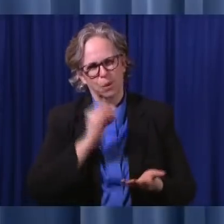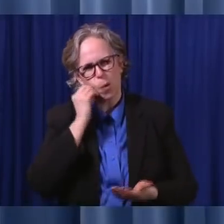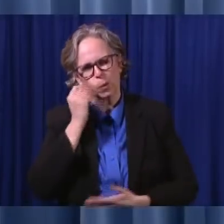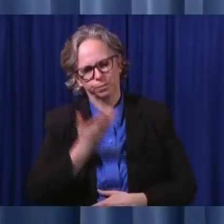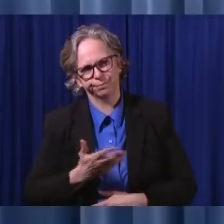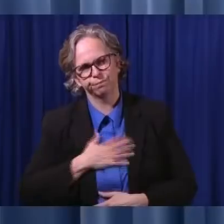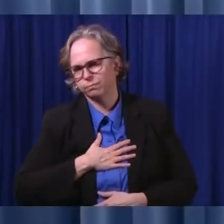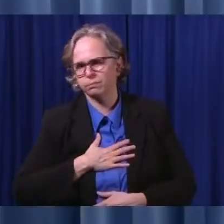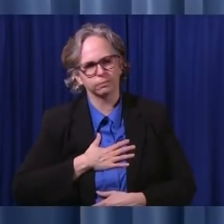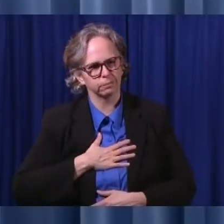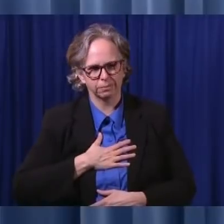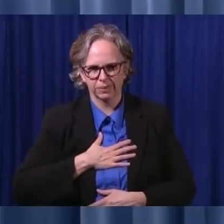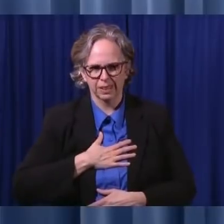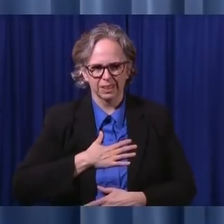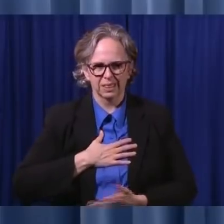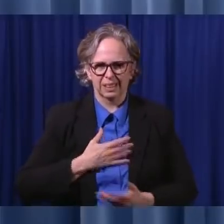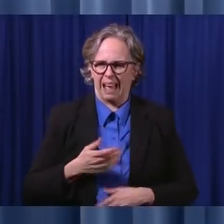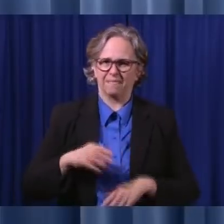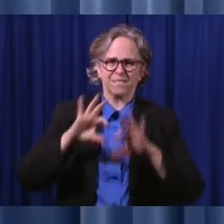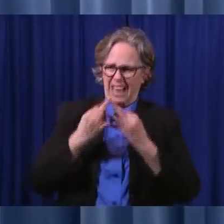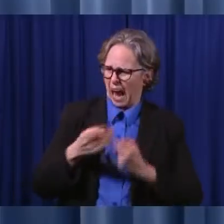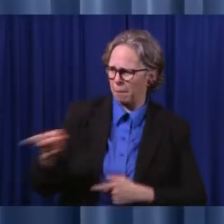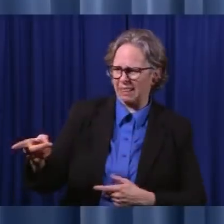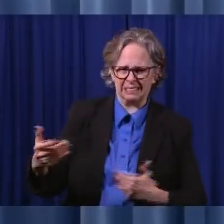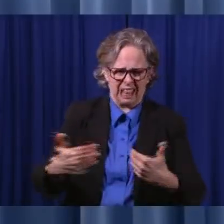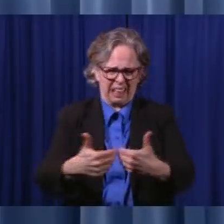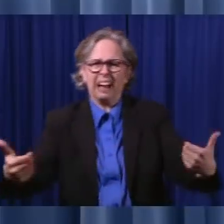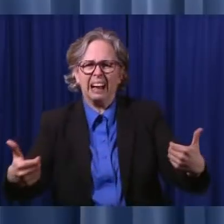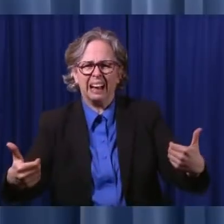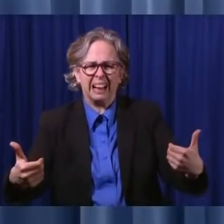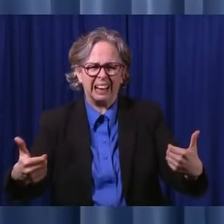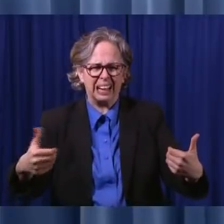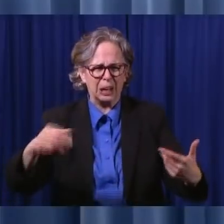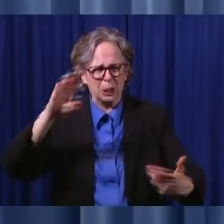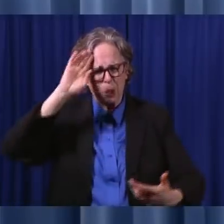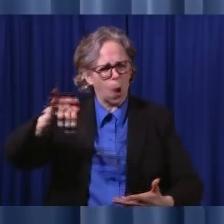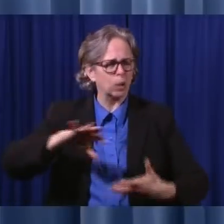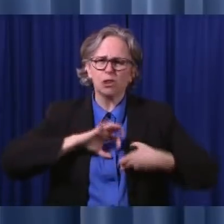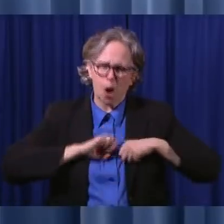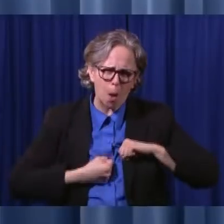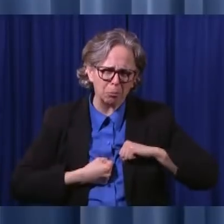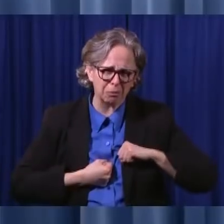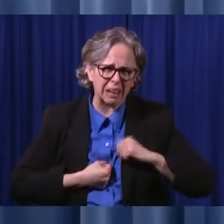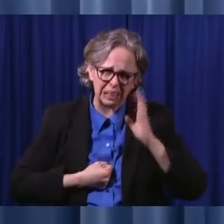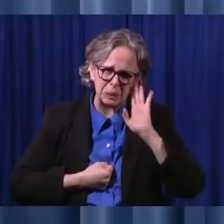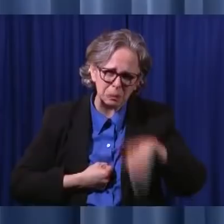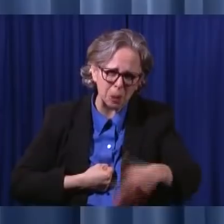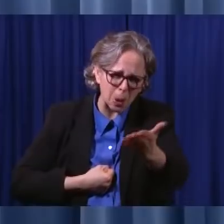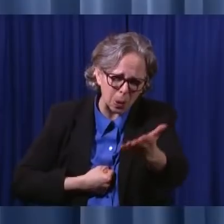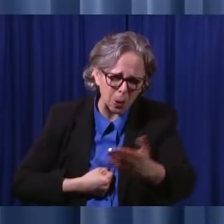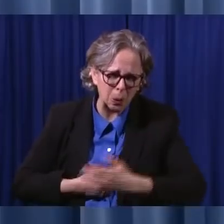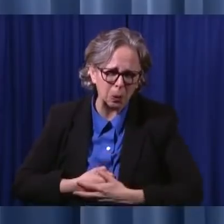SOMEONE IN A NURSING HOME OR ASSISTED LIVING WHEN I KNOW OF THE FIRST ORDERS THAT WAS ISSUE